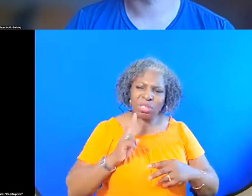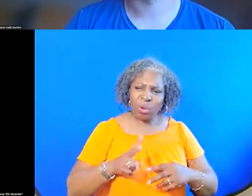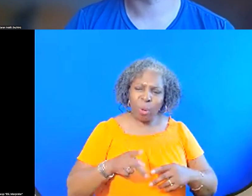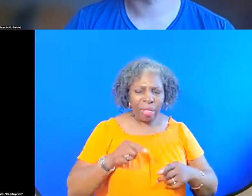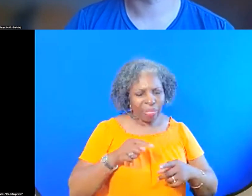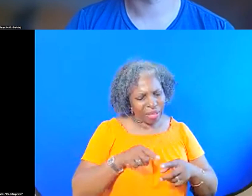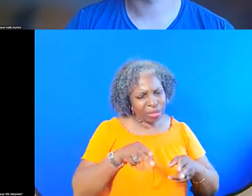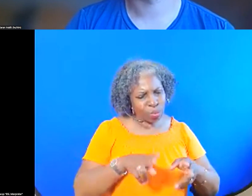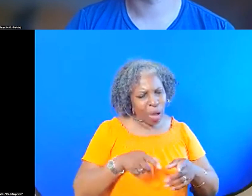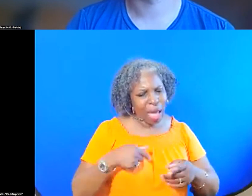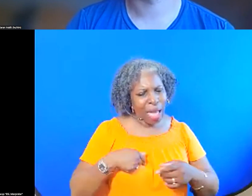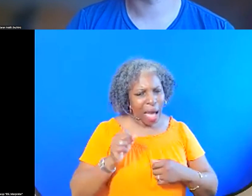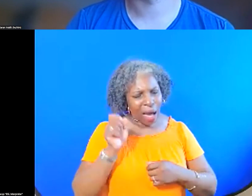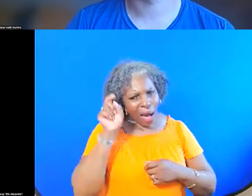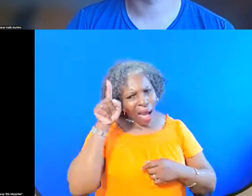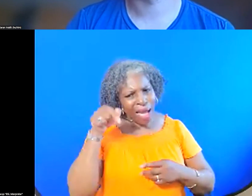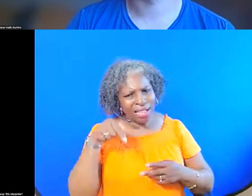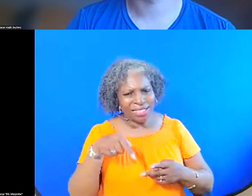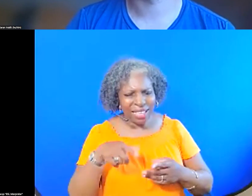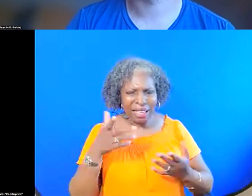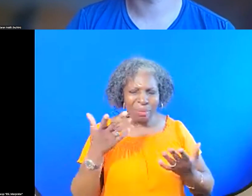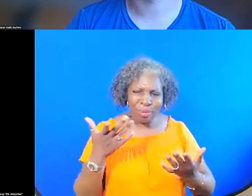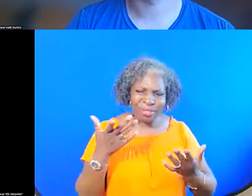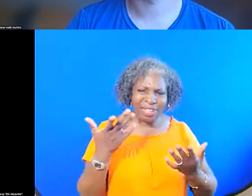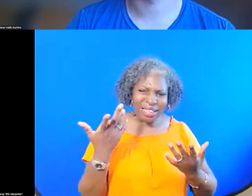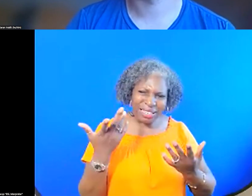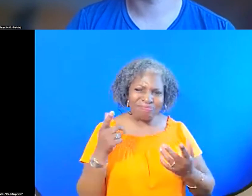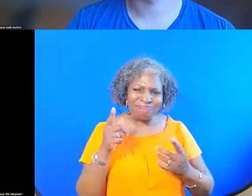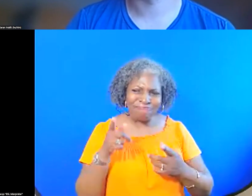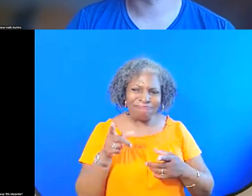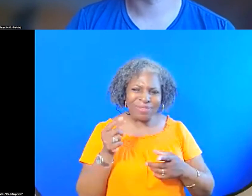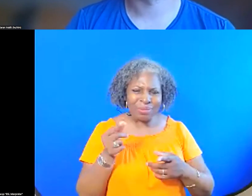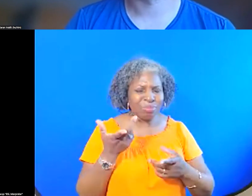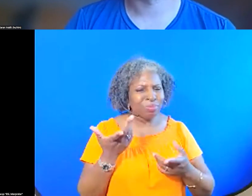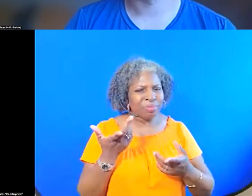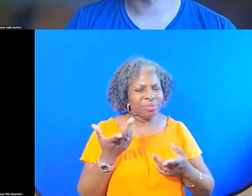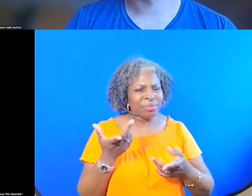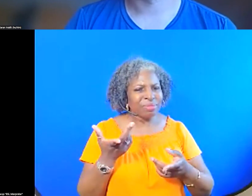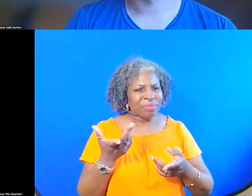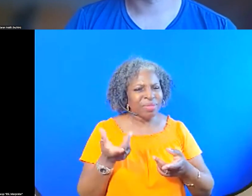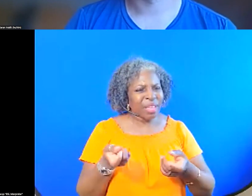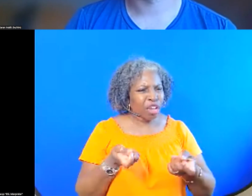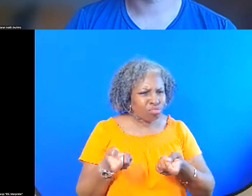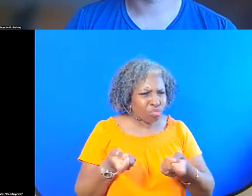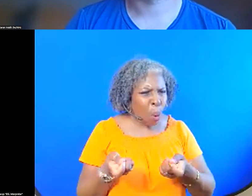imposes a certain kind of control. So, how much of this maybe we